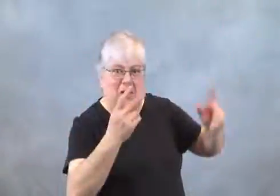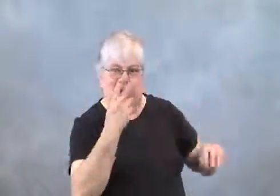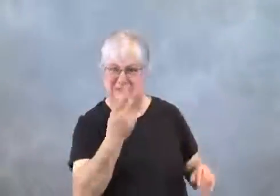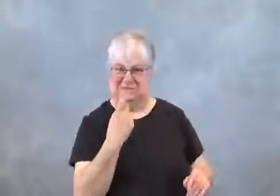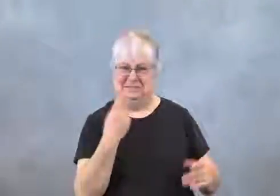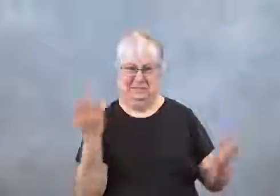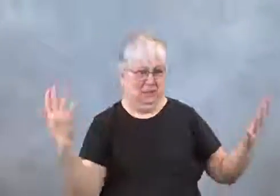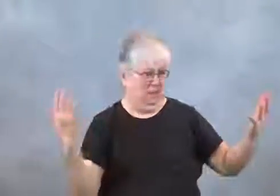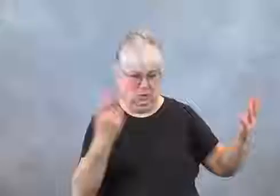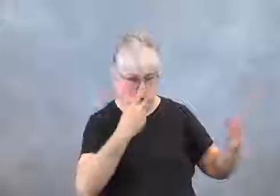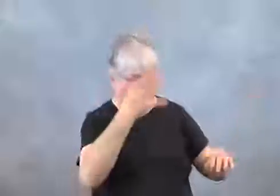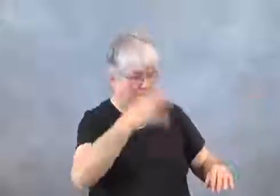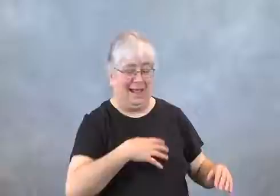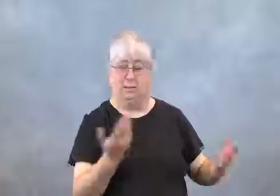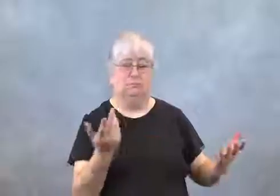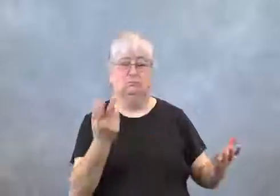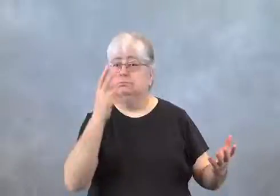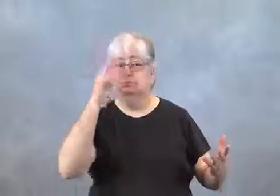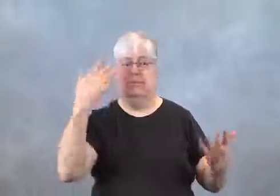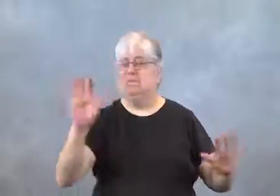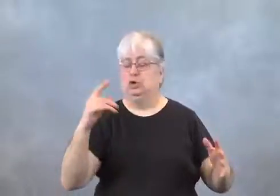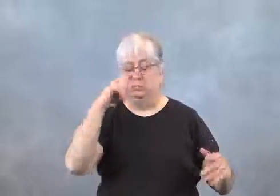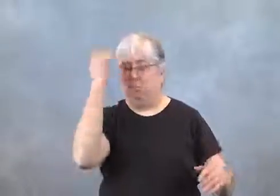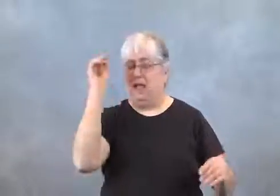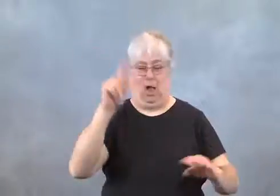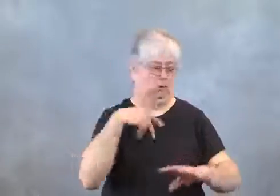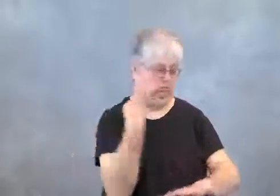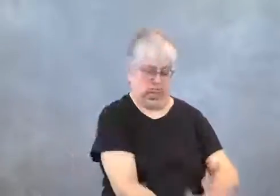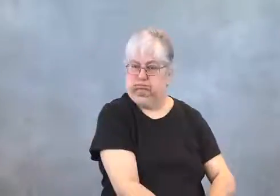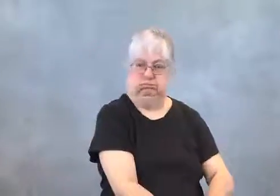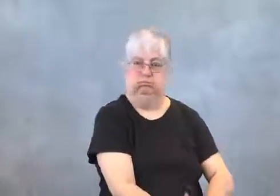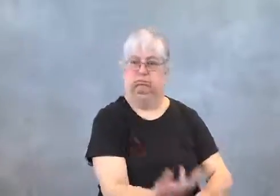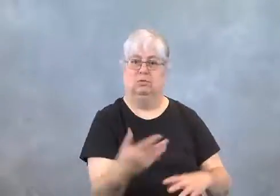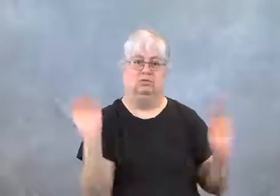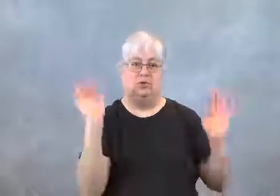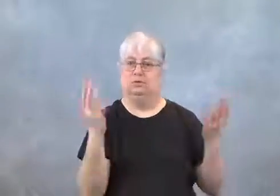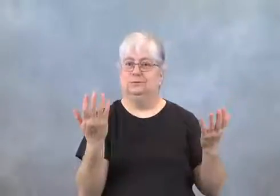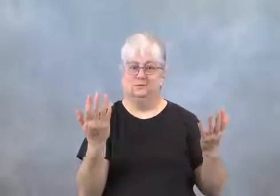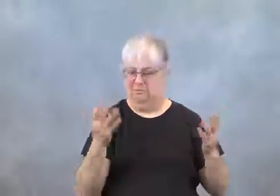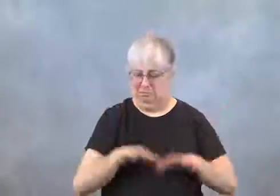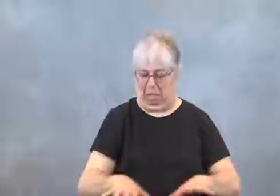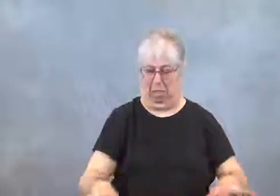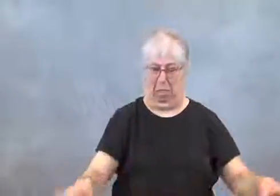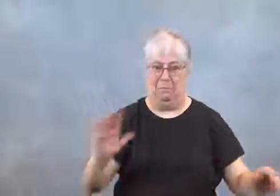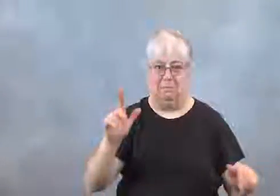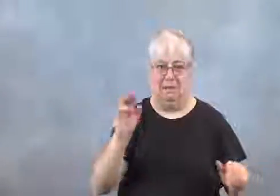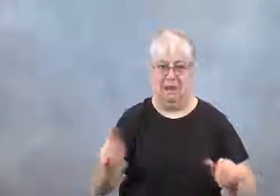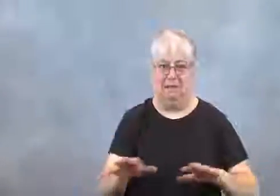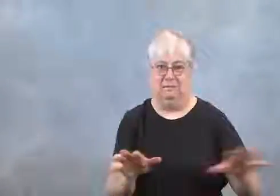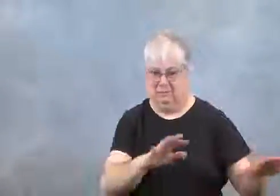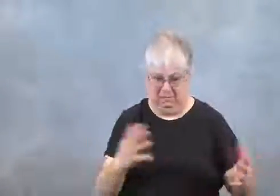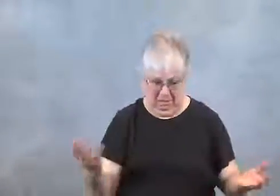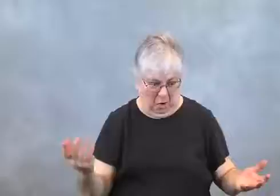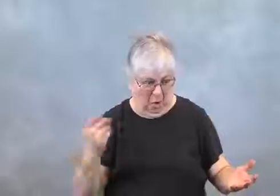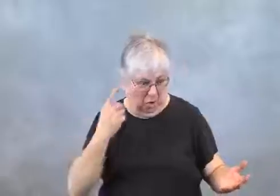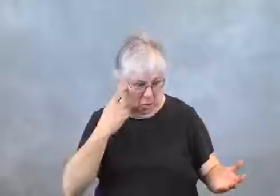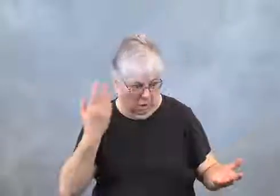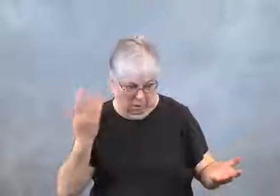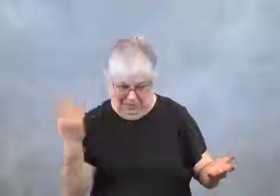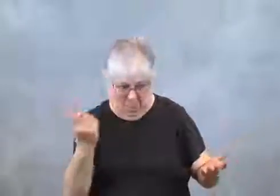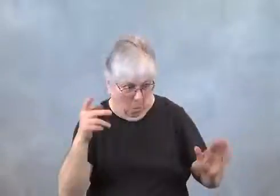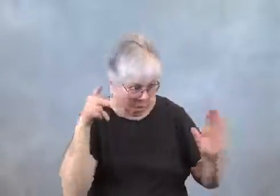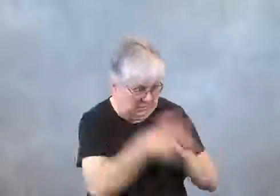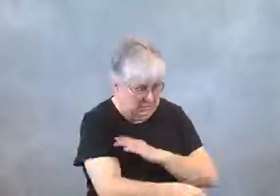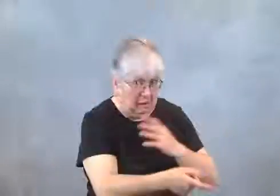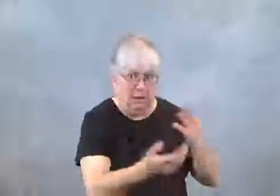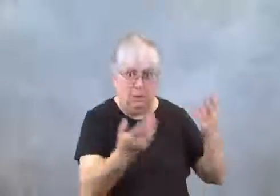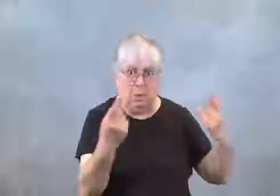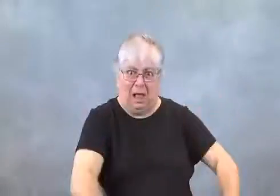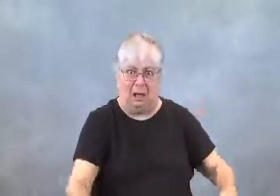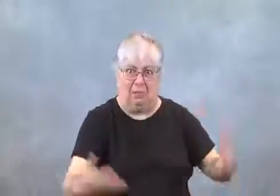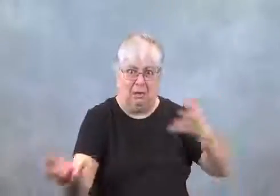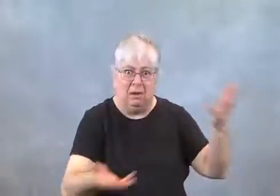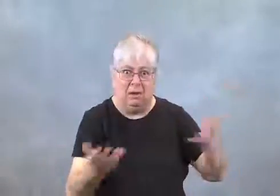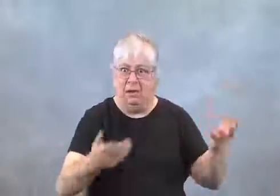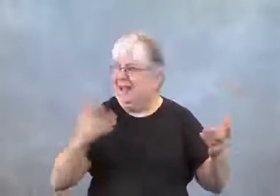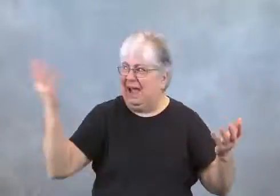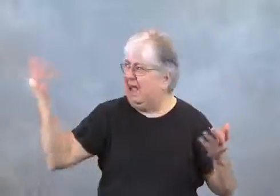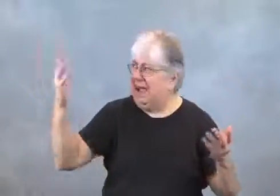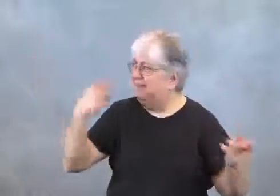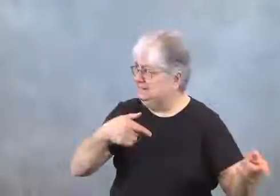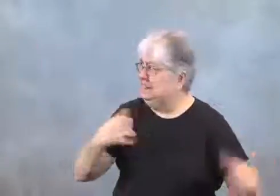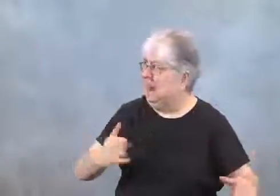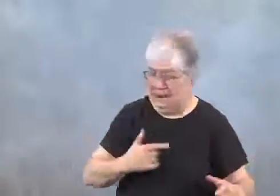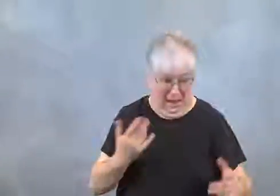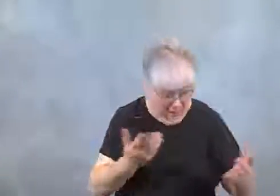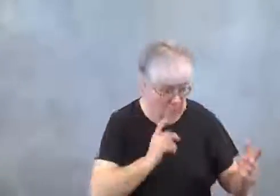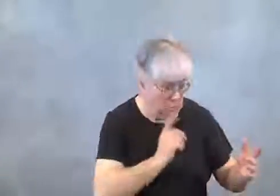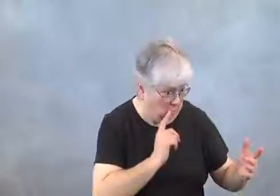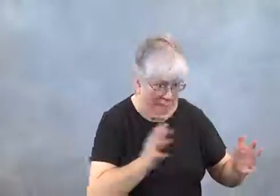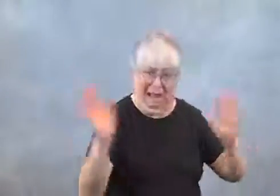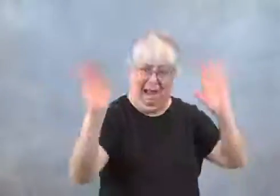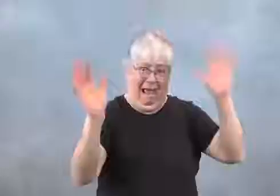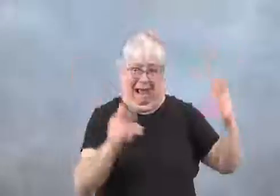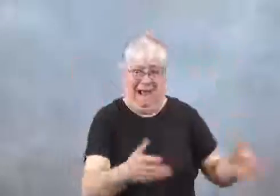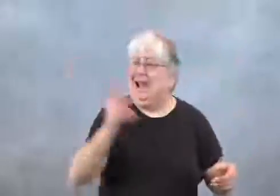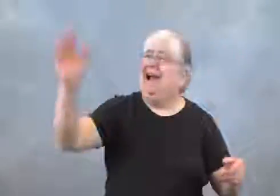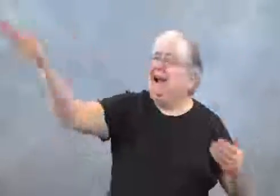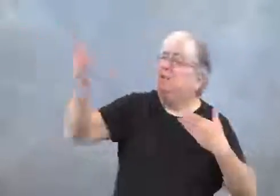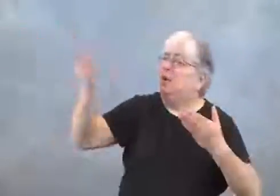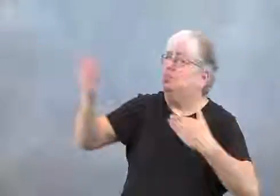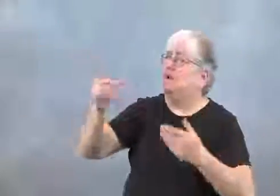He saw an unconscious man lying in a pool of blood on the floor.